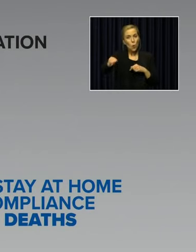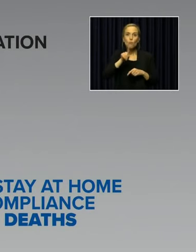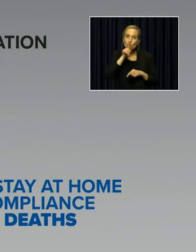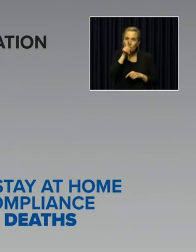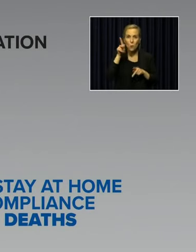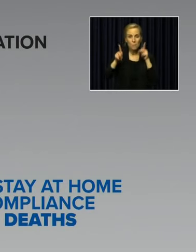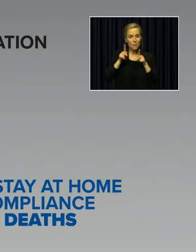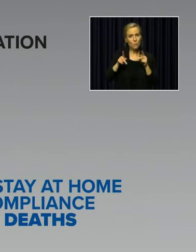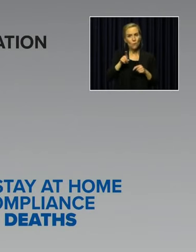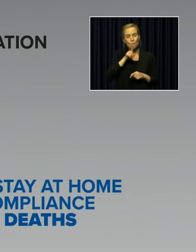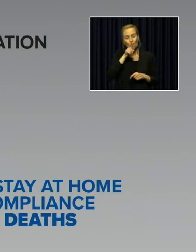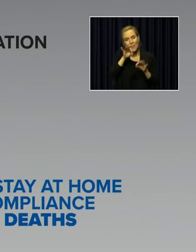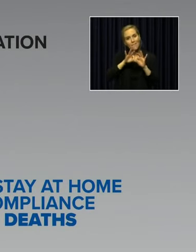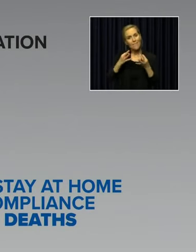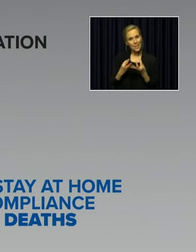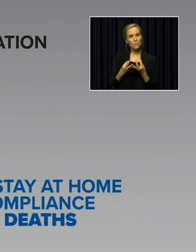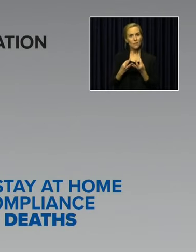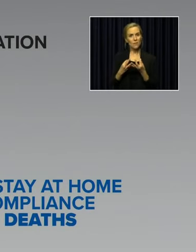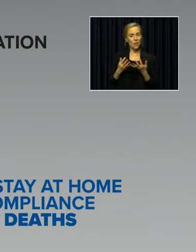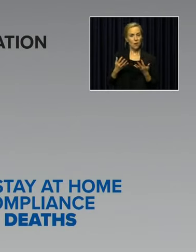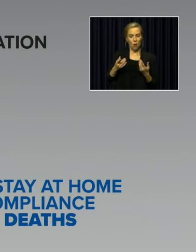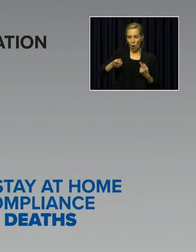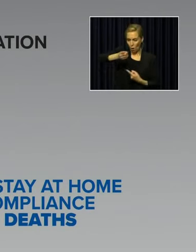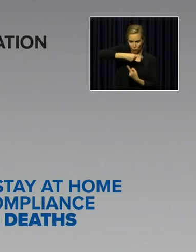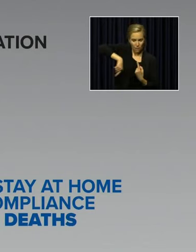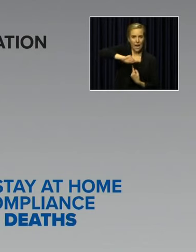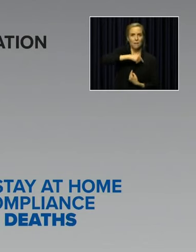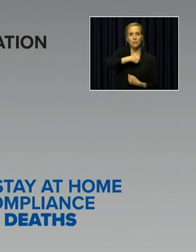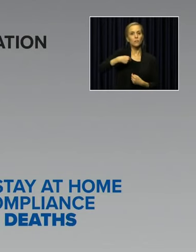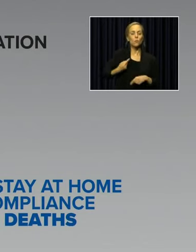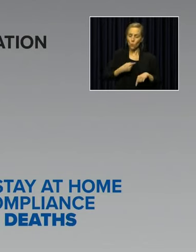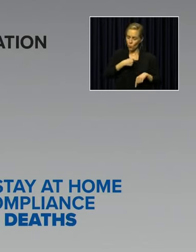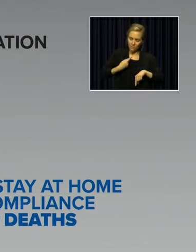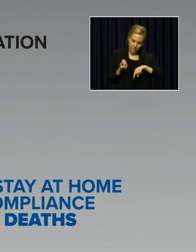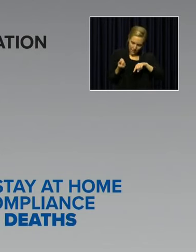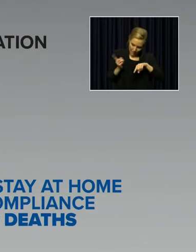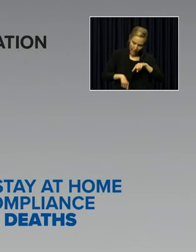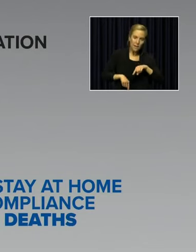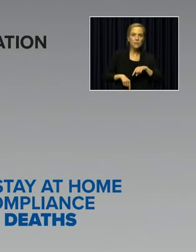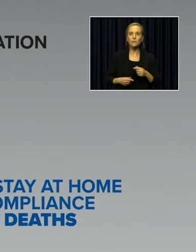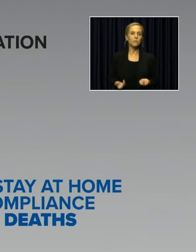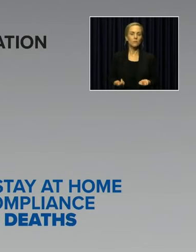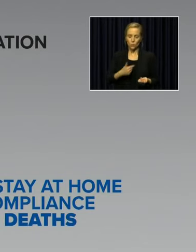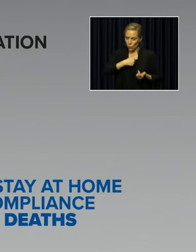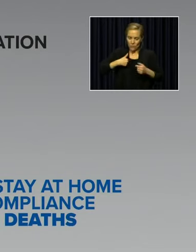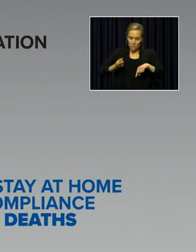THERE IS ALSO THE ESCALATION OVERALL OF DIFFERENT STATES